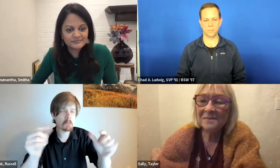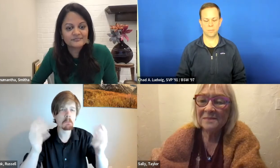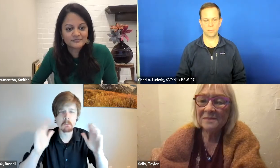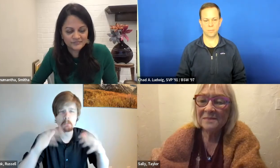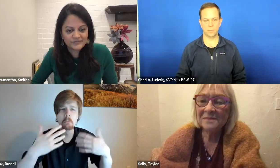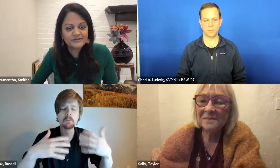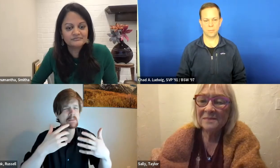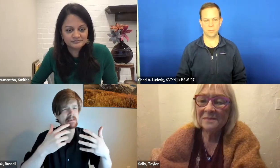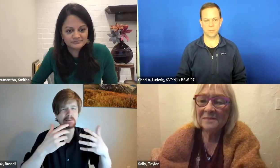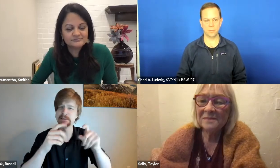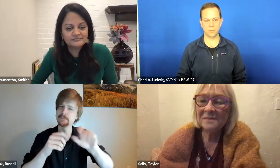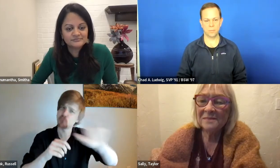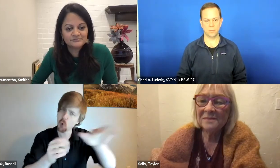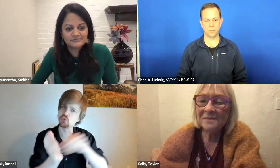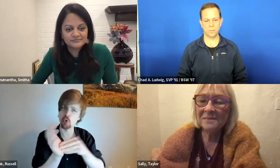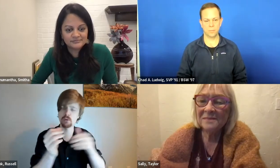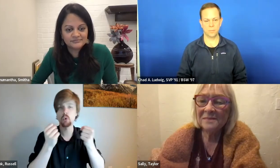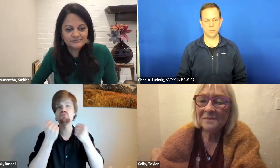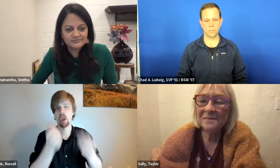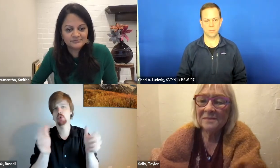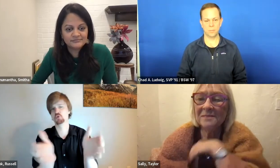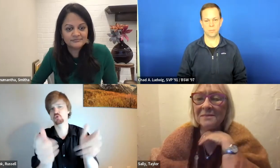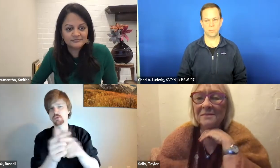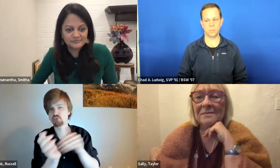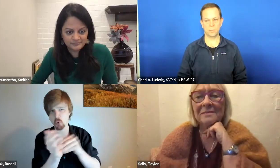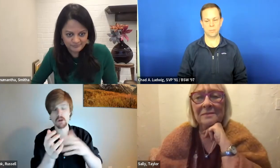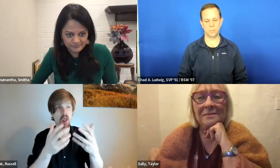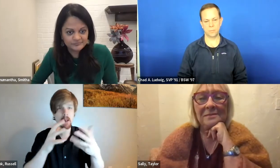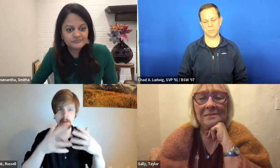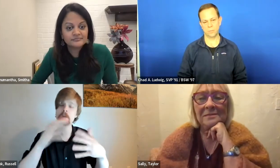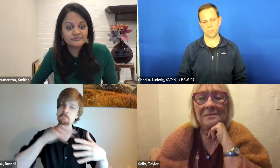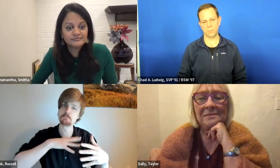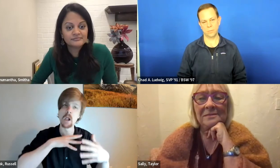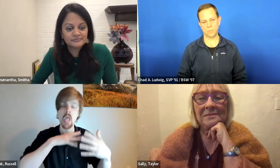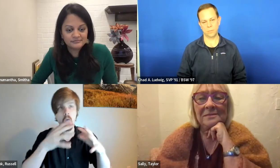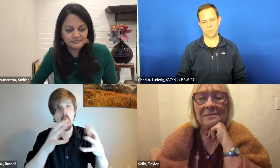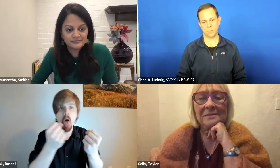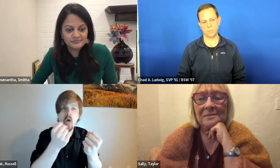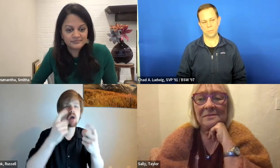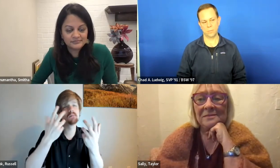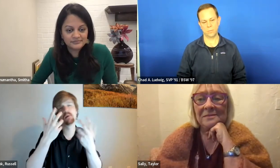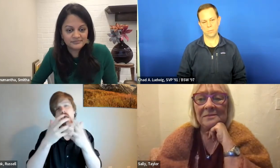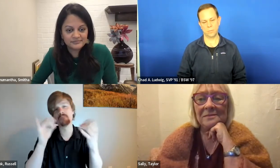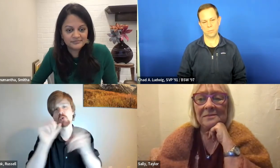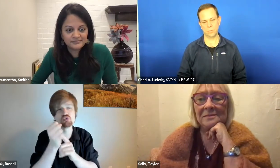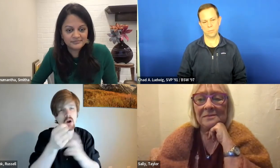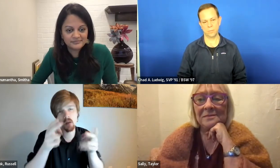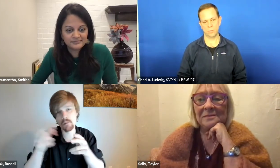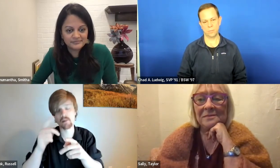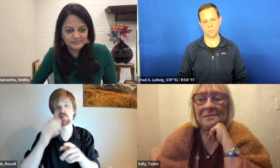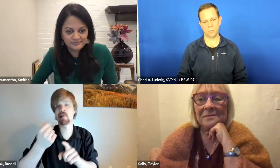or there'd be words missing and such, so, you know, we thought maybe he needs to go to the doctor, so, you know, after some convincing--